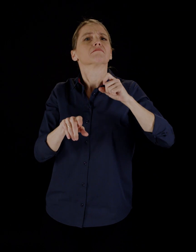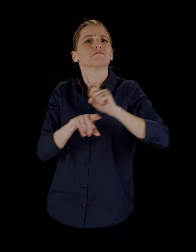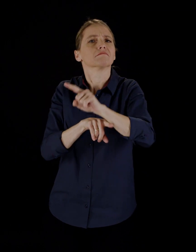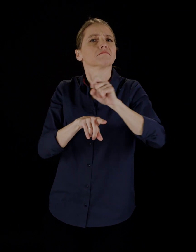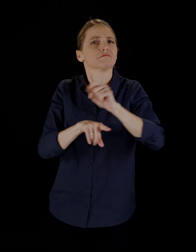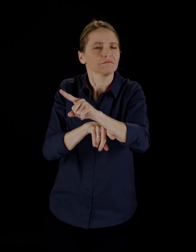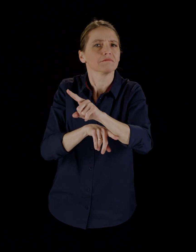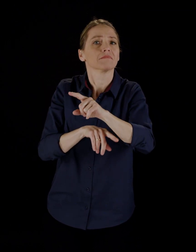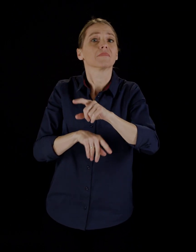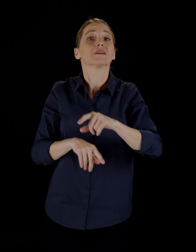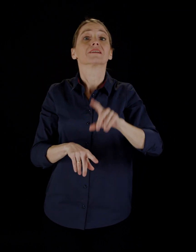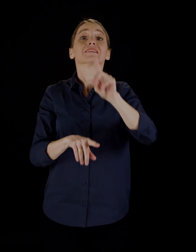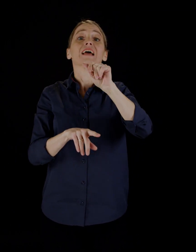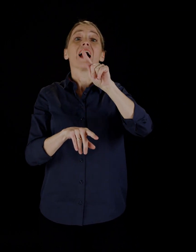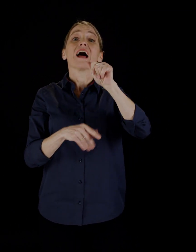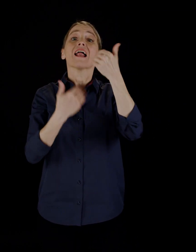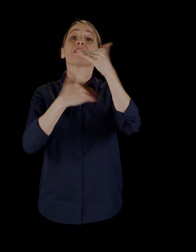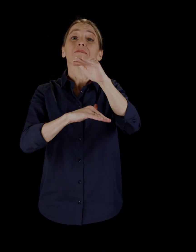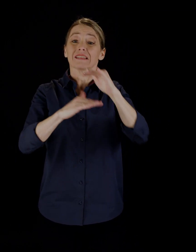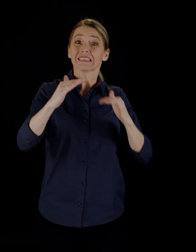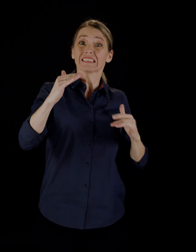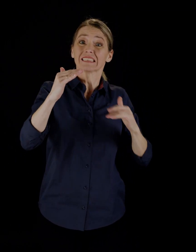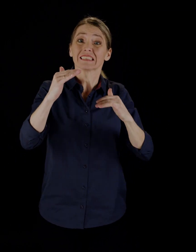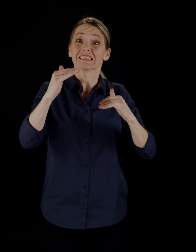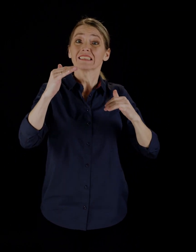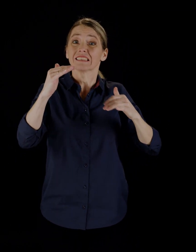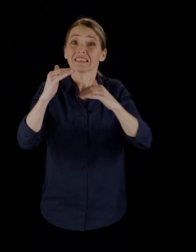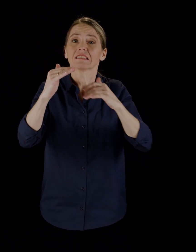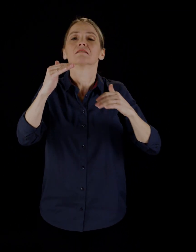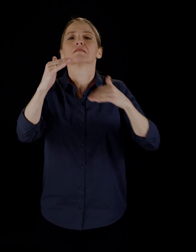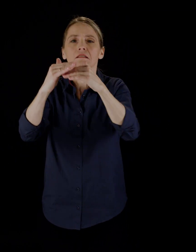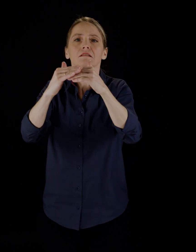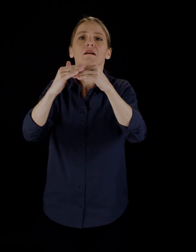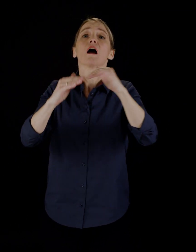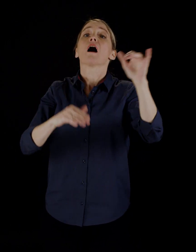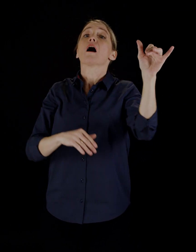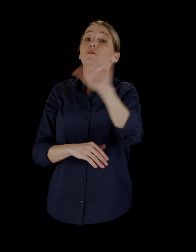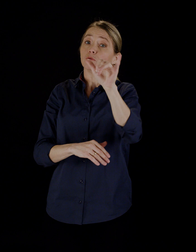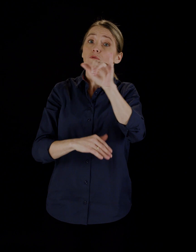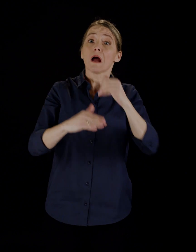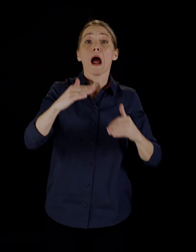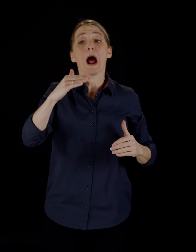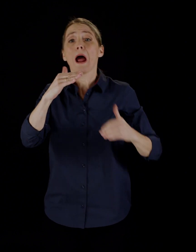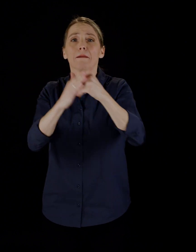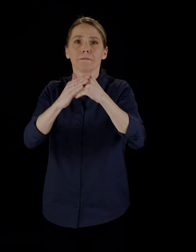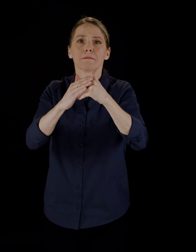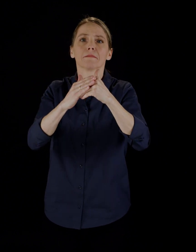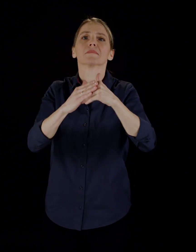a single monthly billing cycle. The method of the notification may vary by service provider.